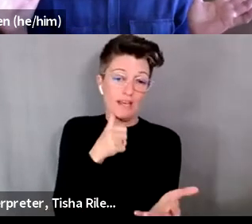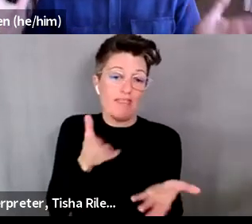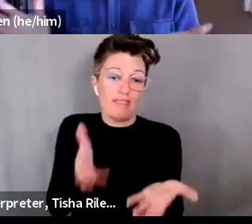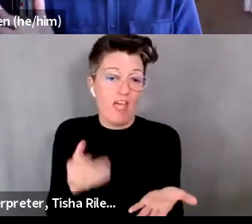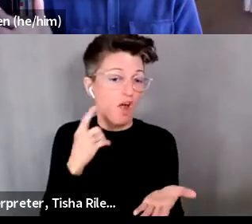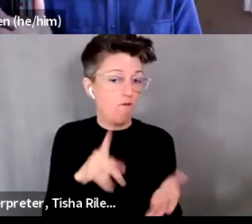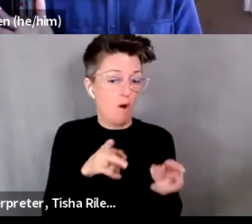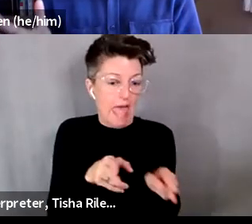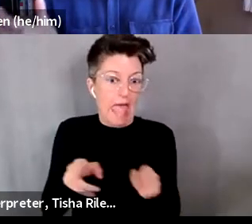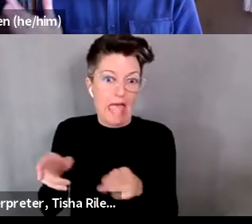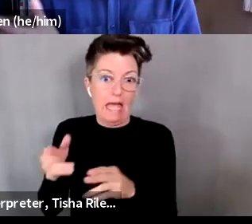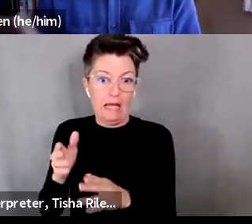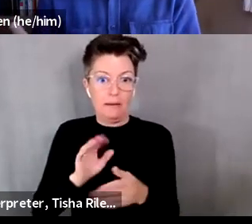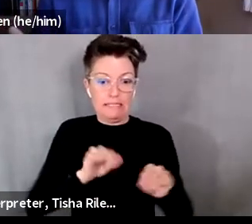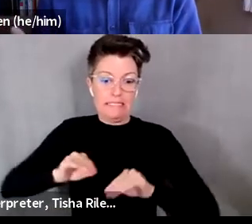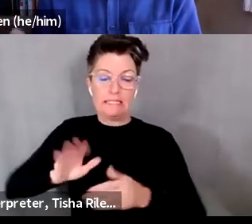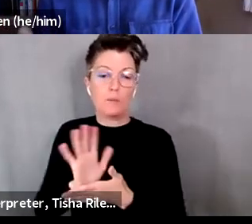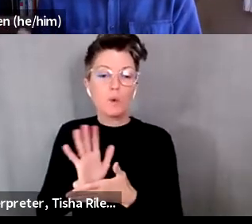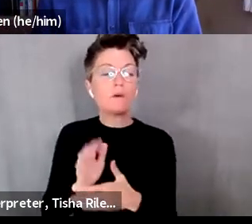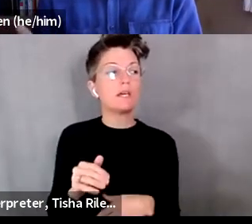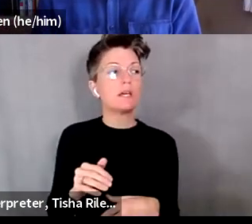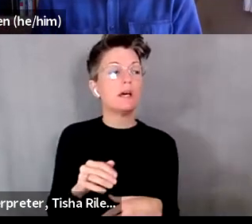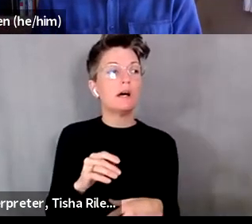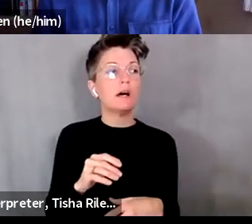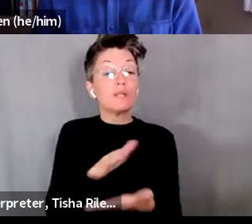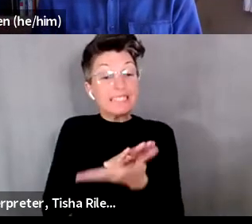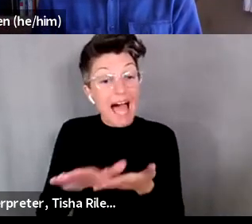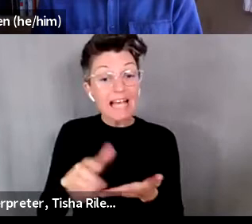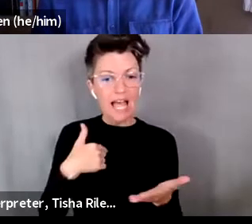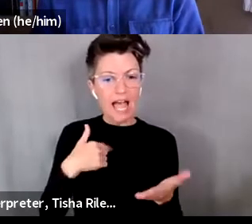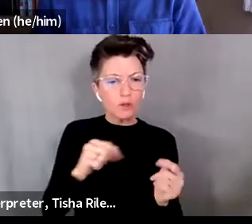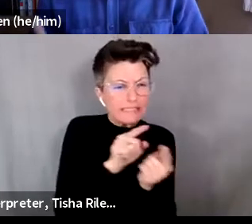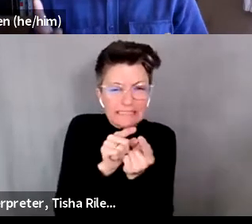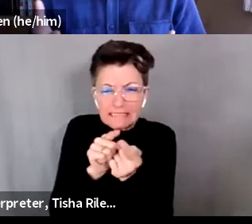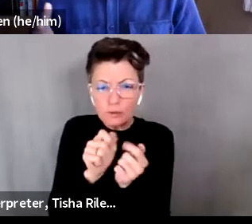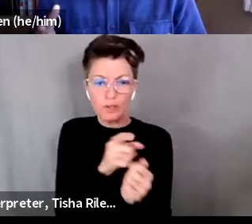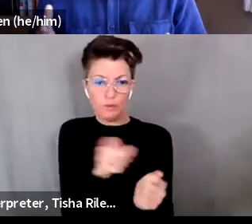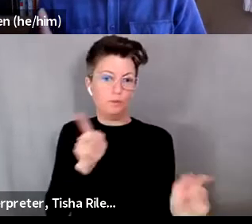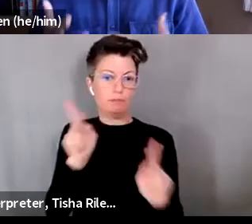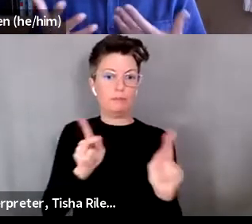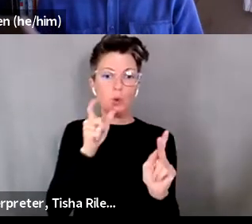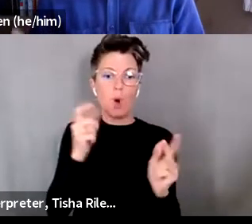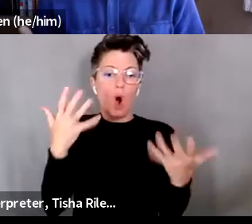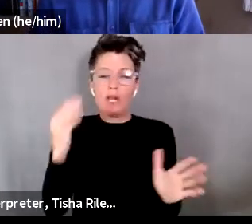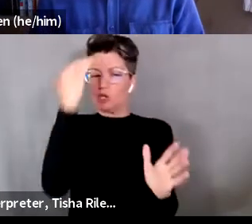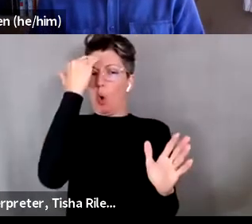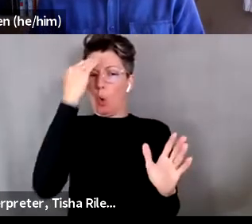working group of people who were so close to her and knew her so intimately and knew what she would have wanted